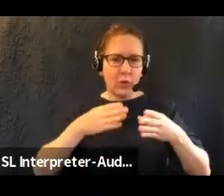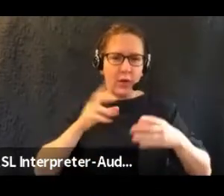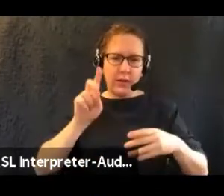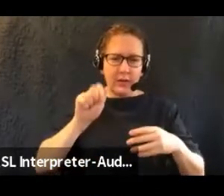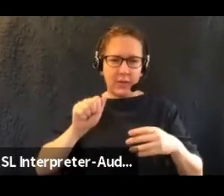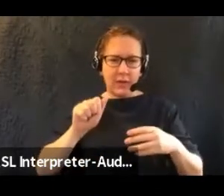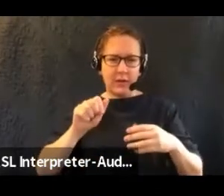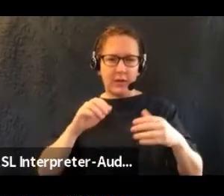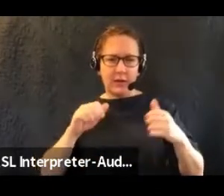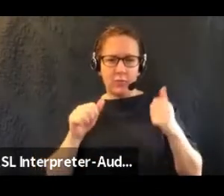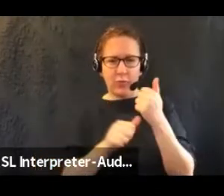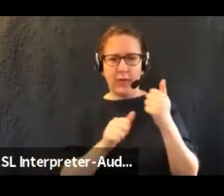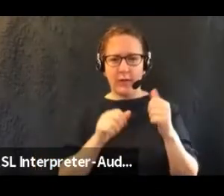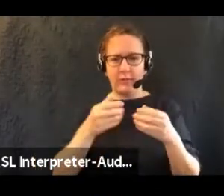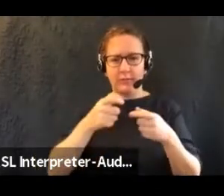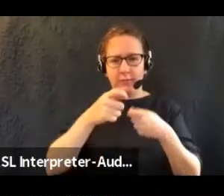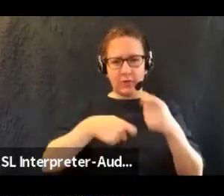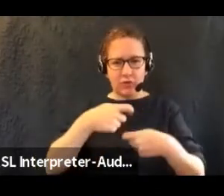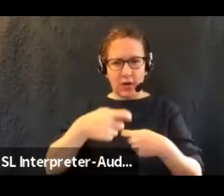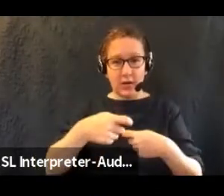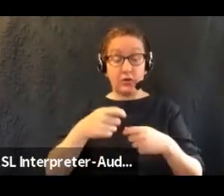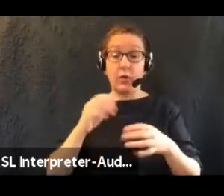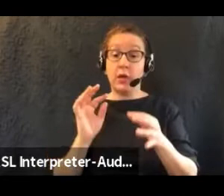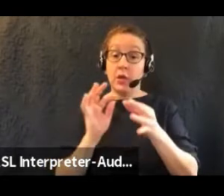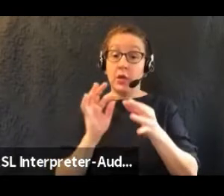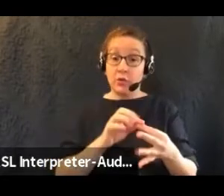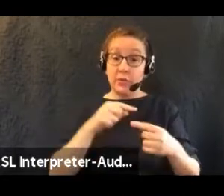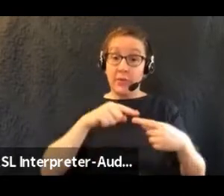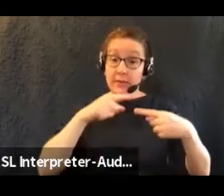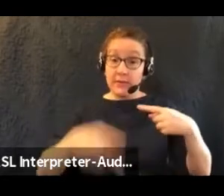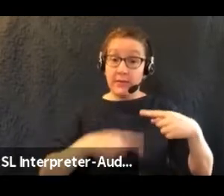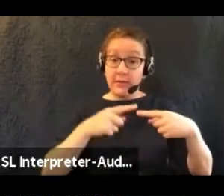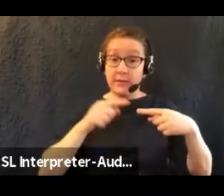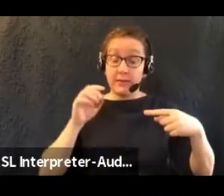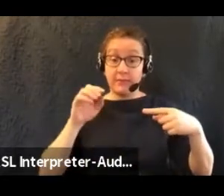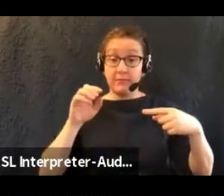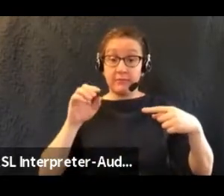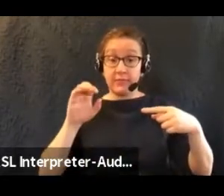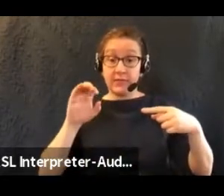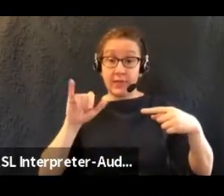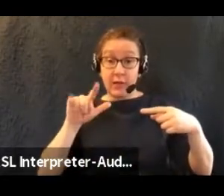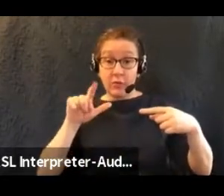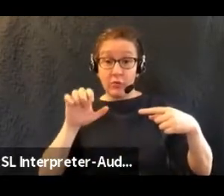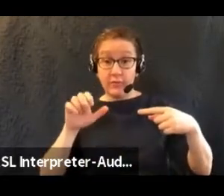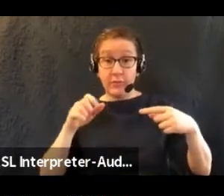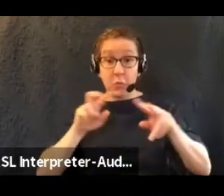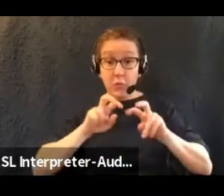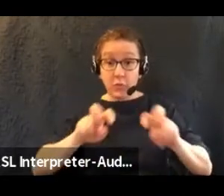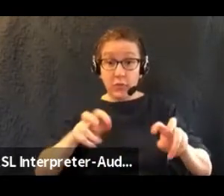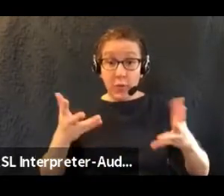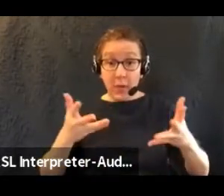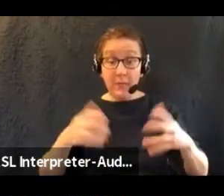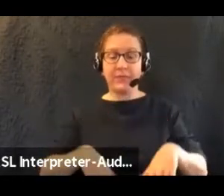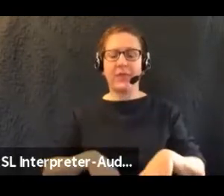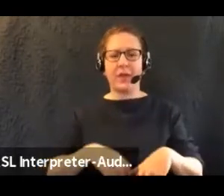exchange. But in terms of this cycle, we're looking at things like making sure that we have disability